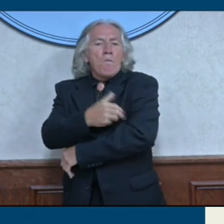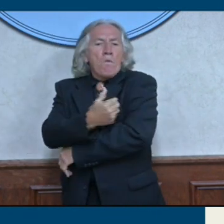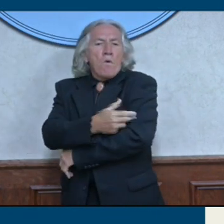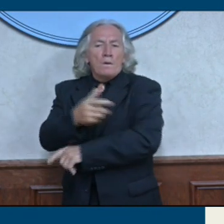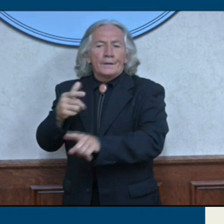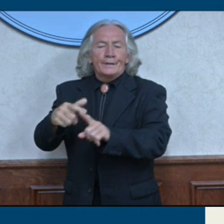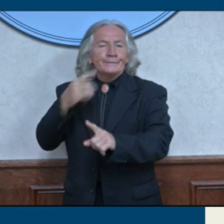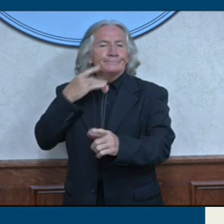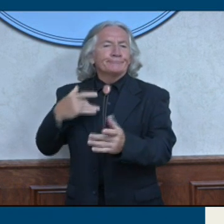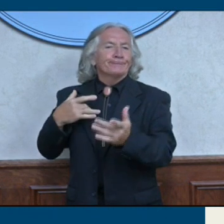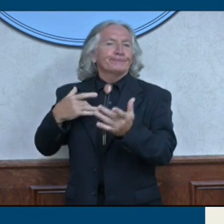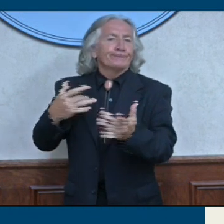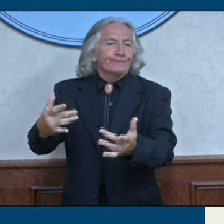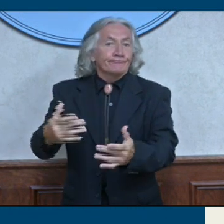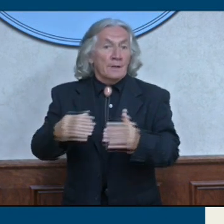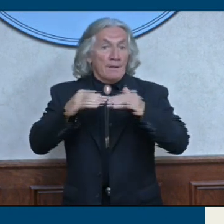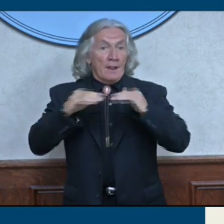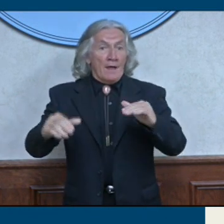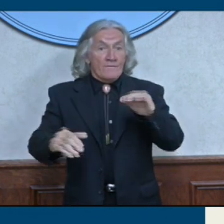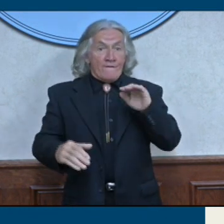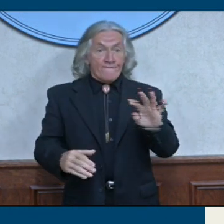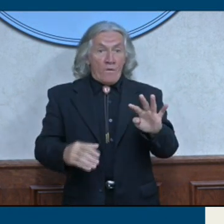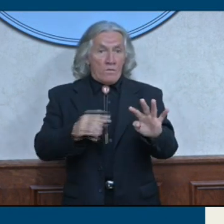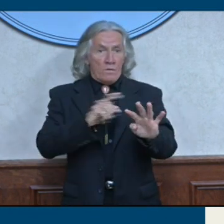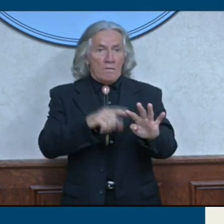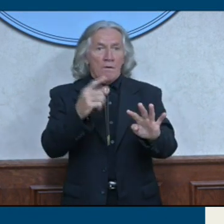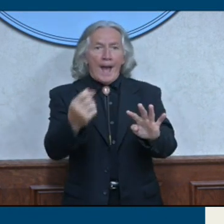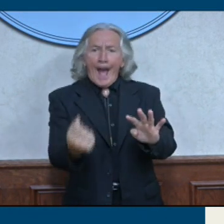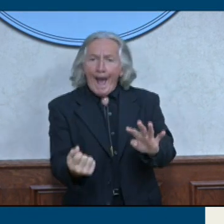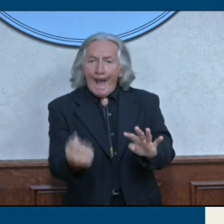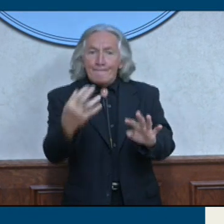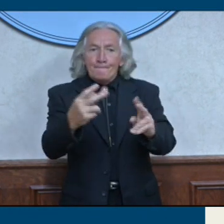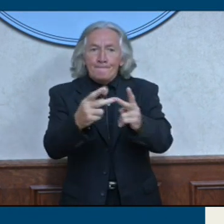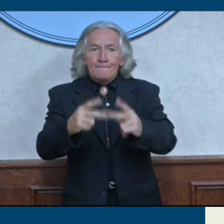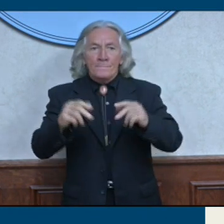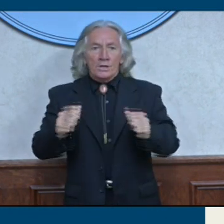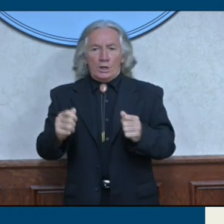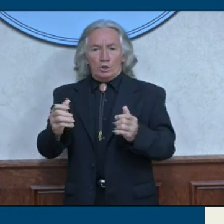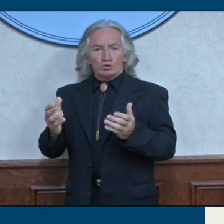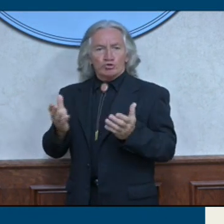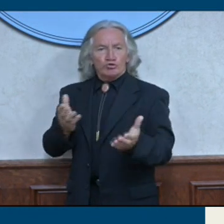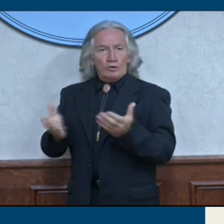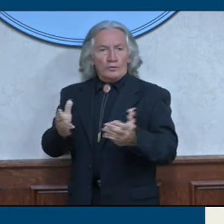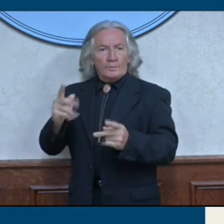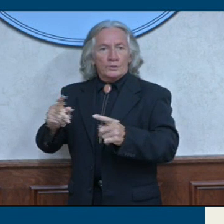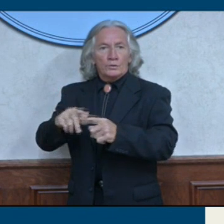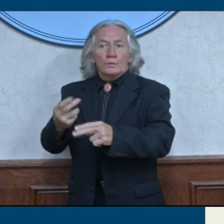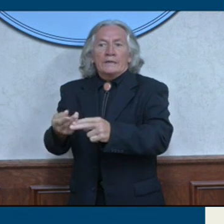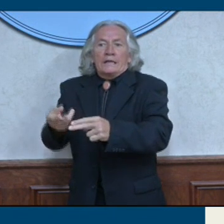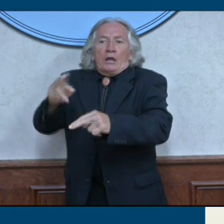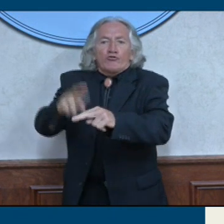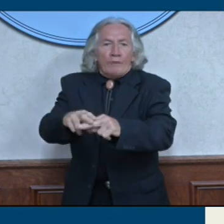MAINTENANCE OF STAFF BEDS, CURRENTLY RIGHT NOW NO WORDS THAT DAY IN DAY OUT THAT'S THE BAGS AT A HOSPITAL WITH